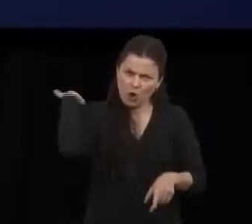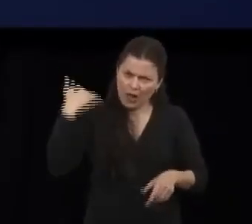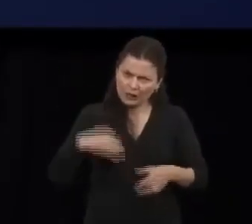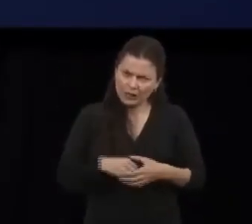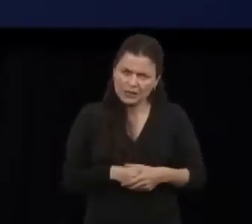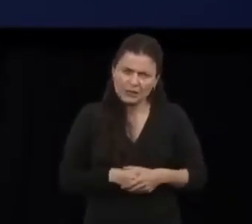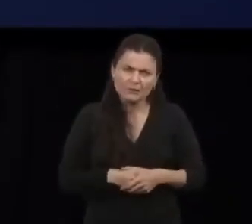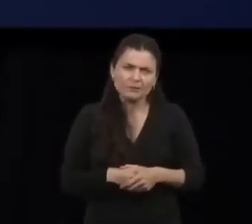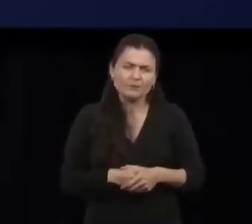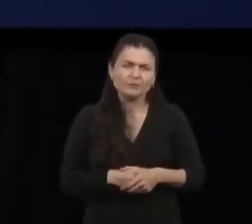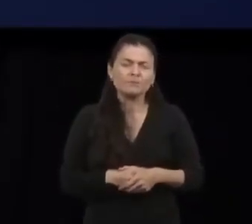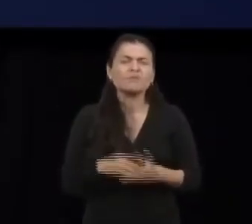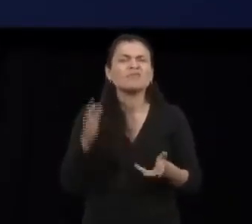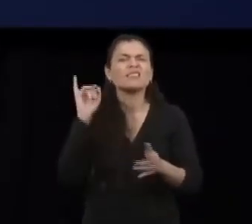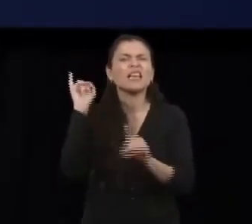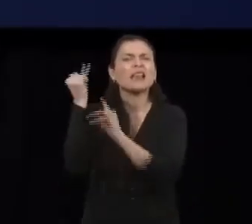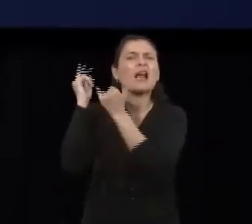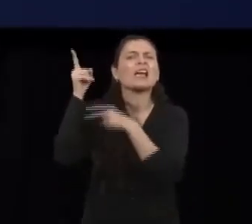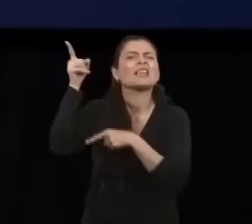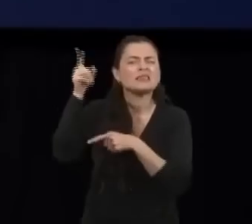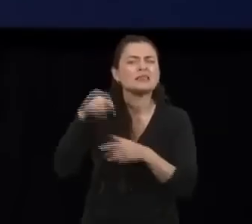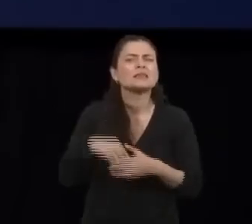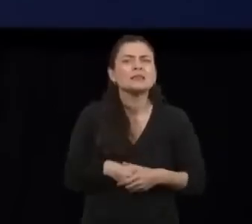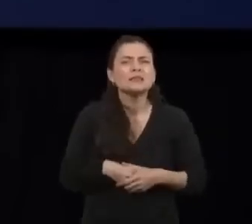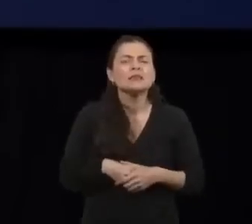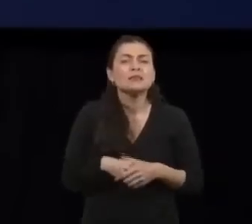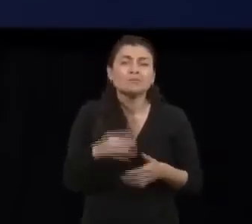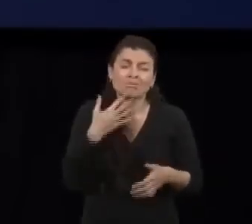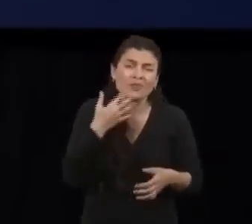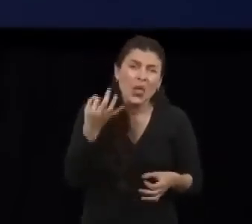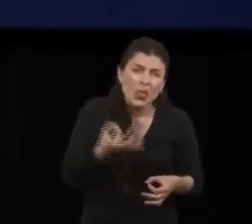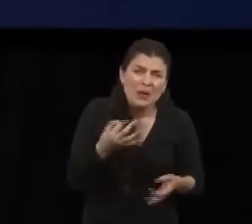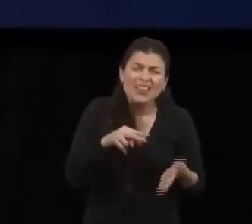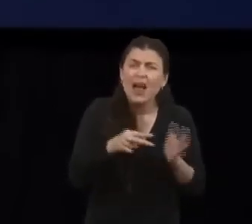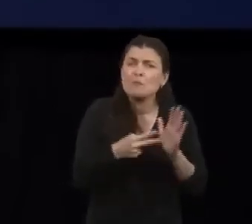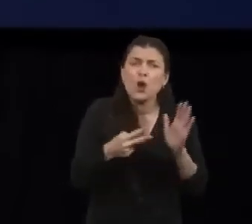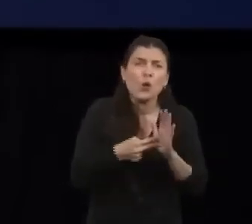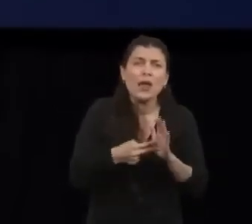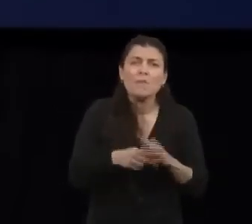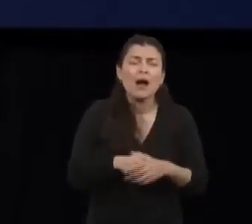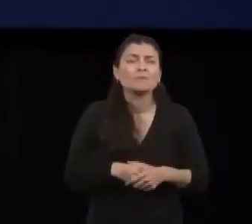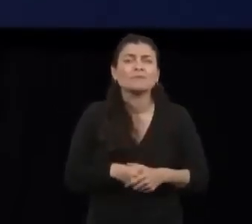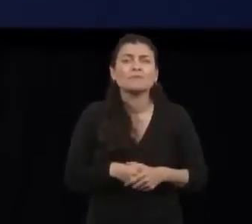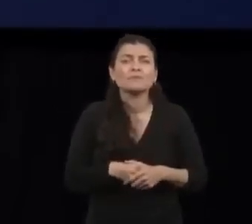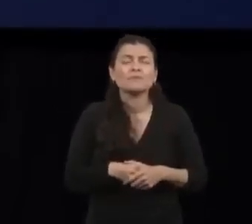The interest rate, in reality, the problem with the misinterpretation